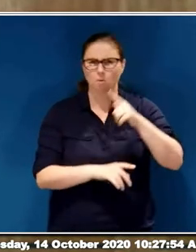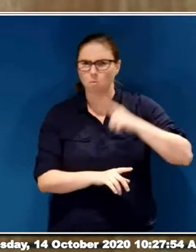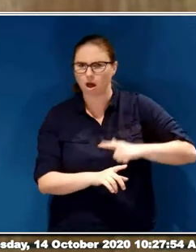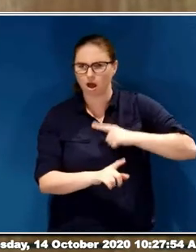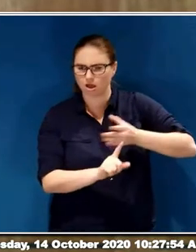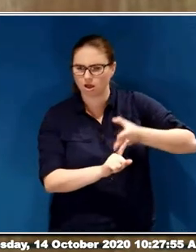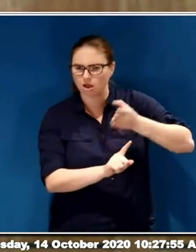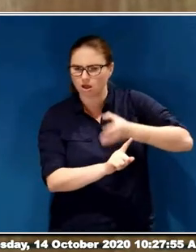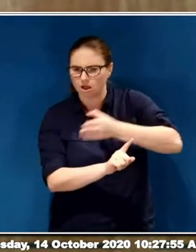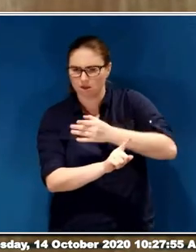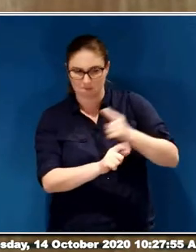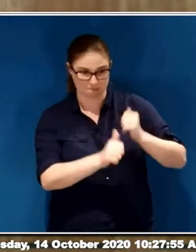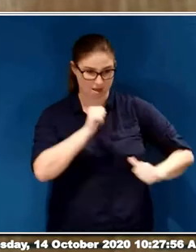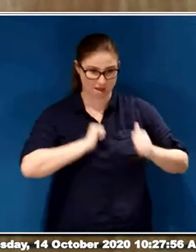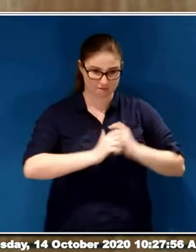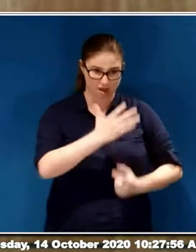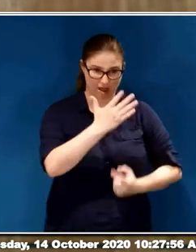So Year 8 commences.